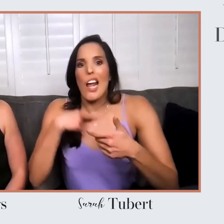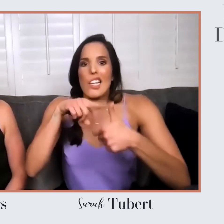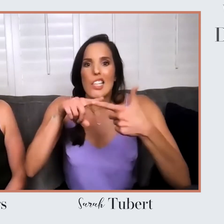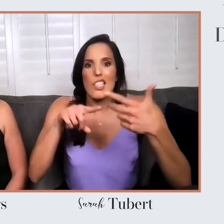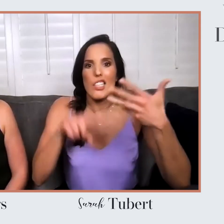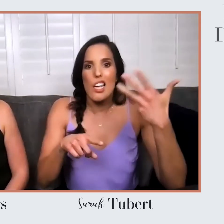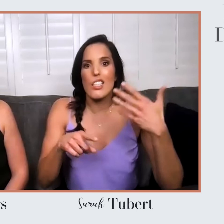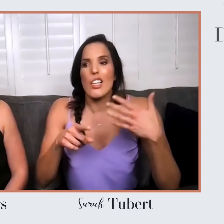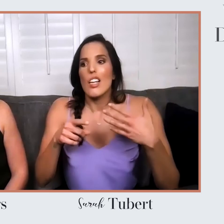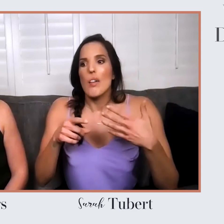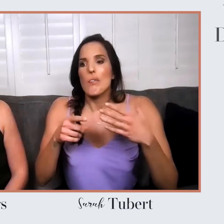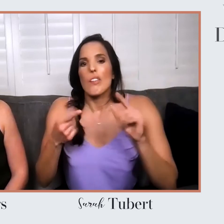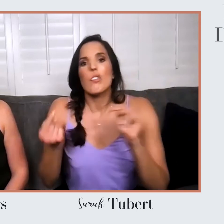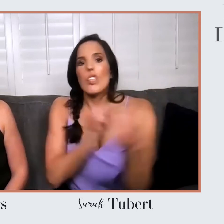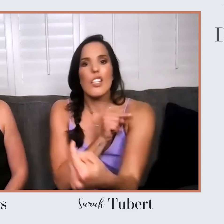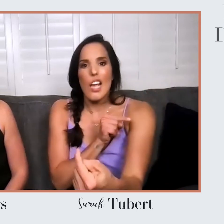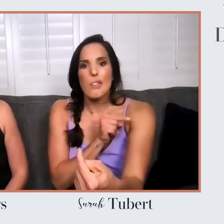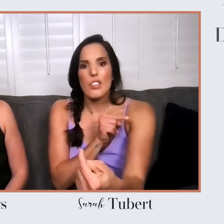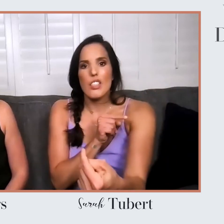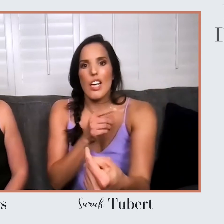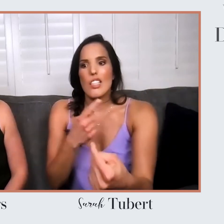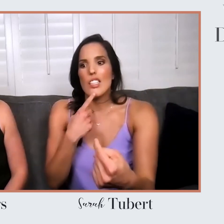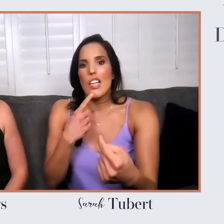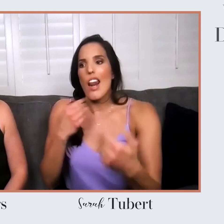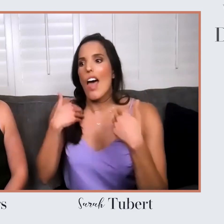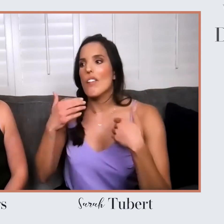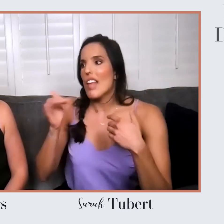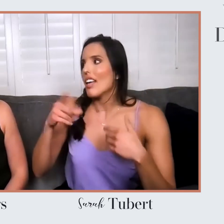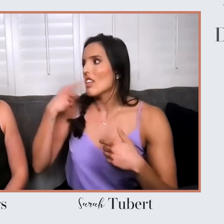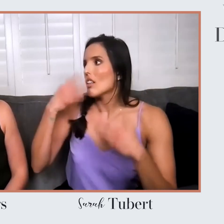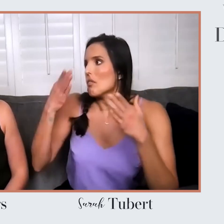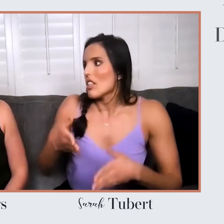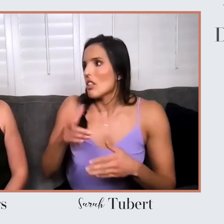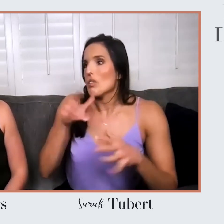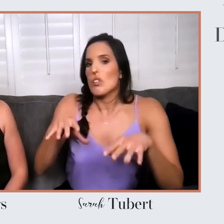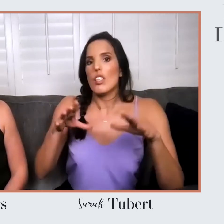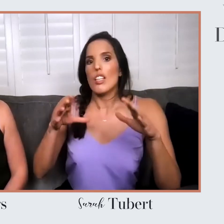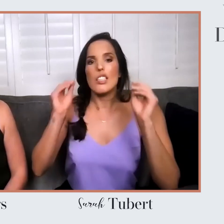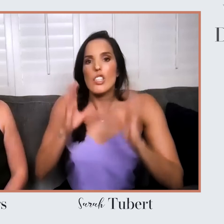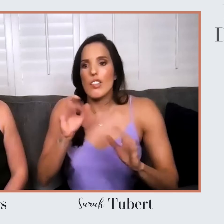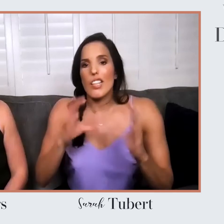but I need this, this, and this. Turn the tables and have that hearing person, who's the teacher of the class,